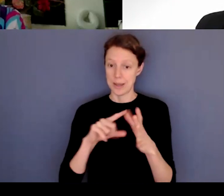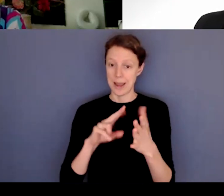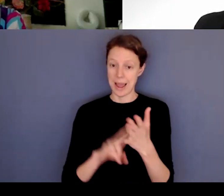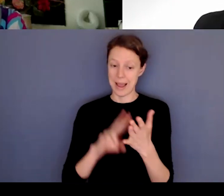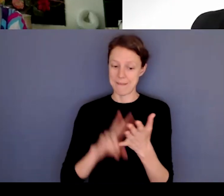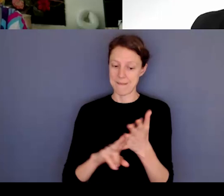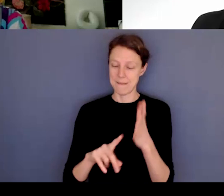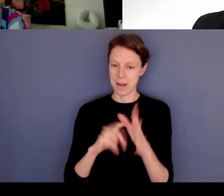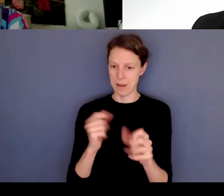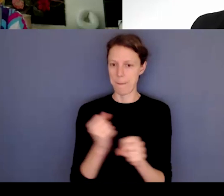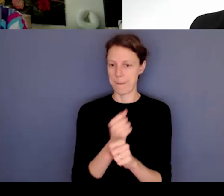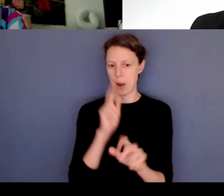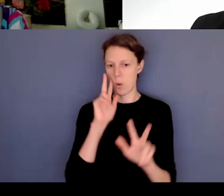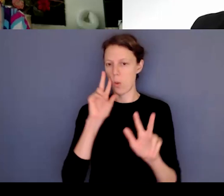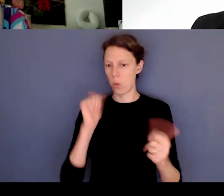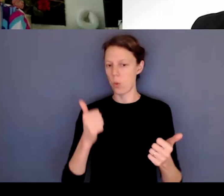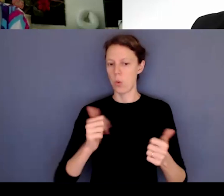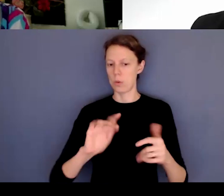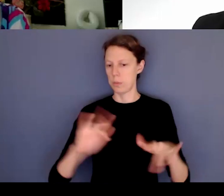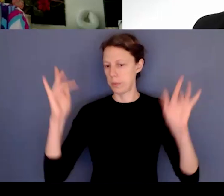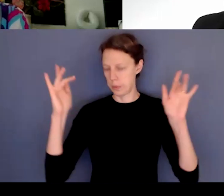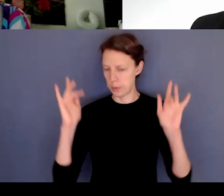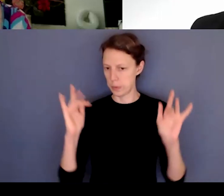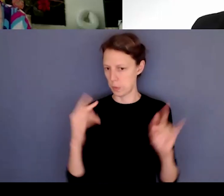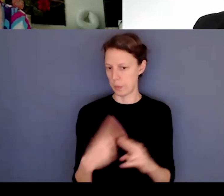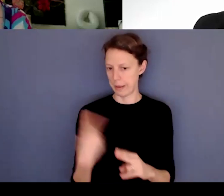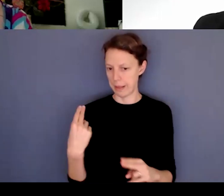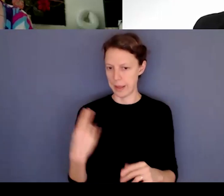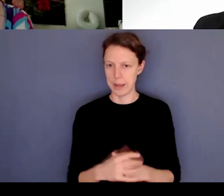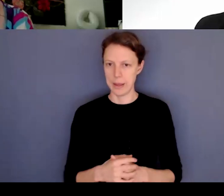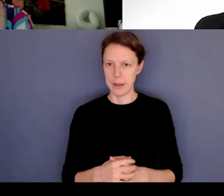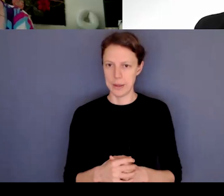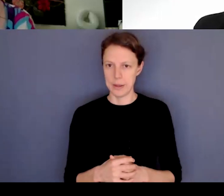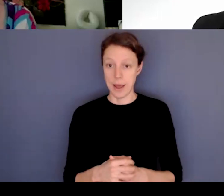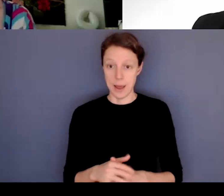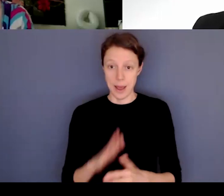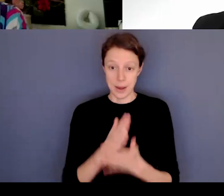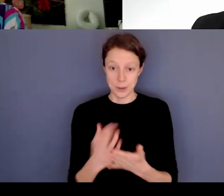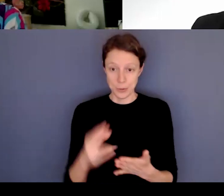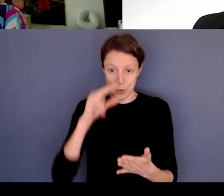quickly. In terms of getting actual youths in. I would love